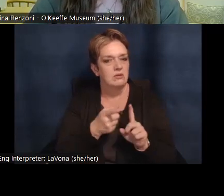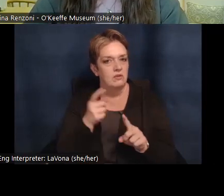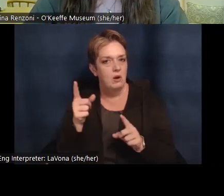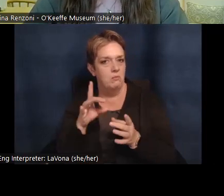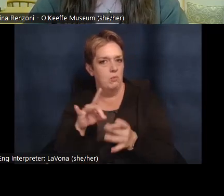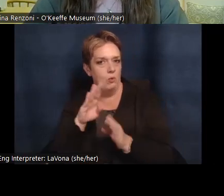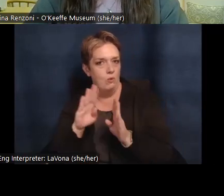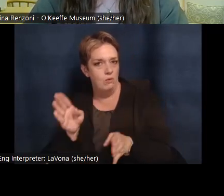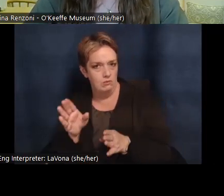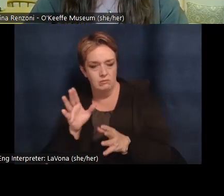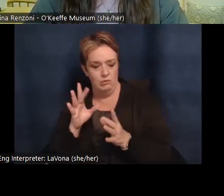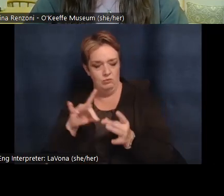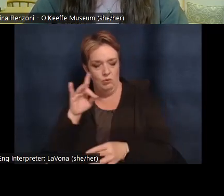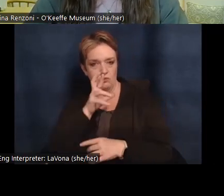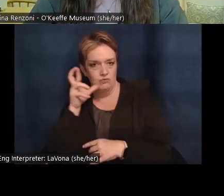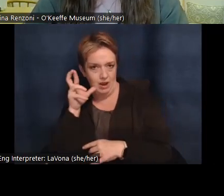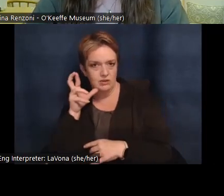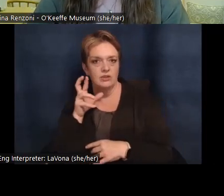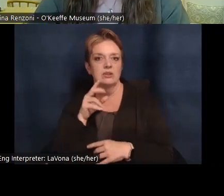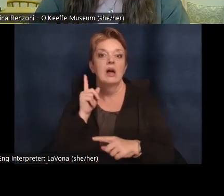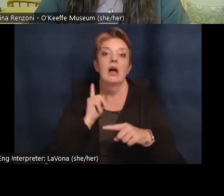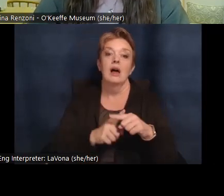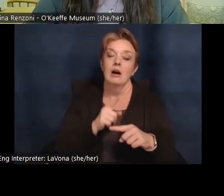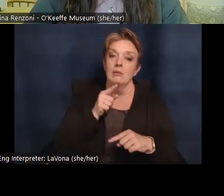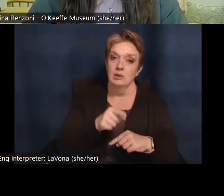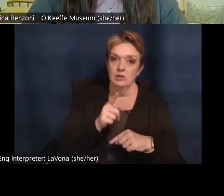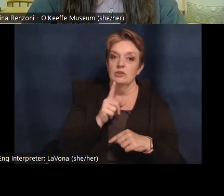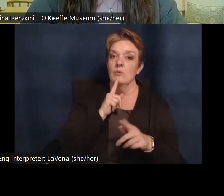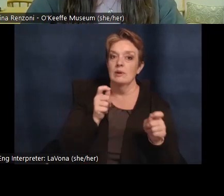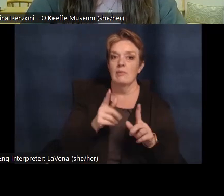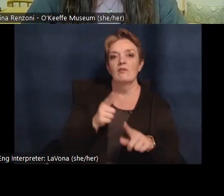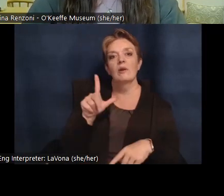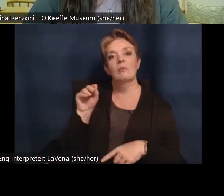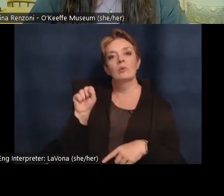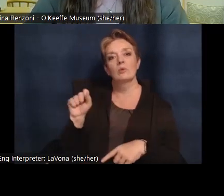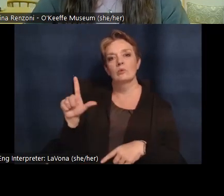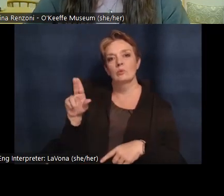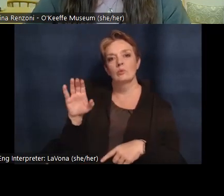As Valerie had mentioned earlier, Maria Chabot was also the manager over at Los Luceros, so she did have some experience,